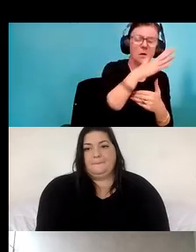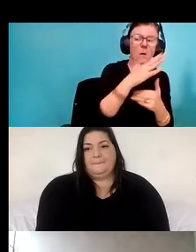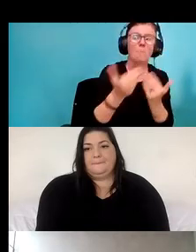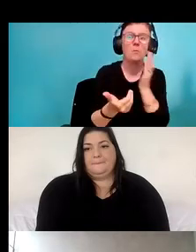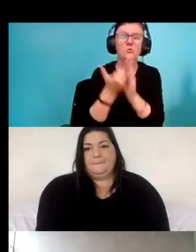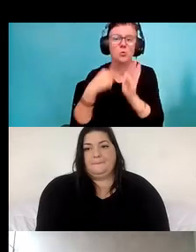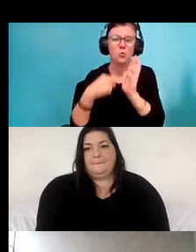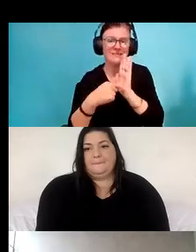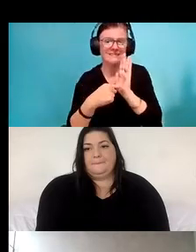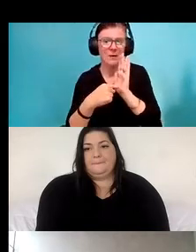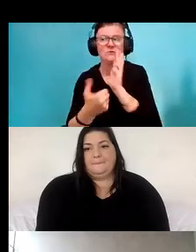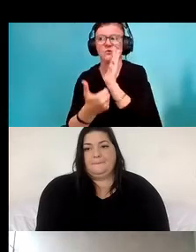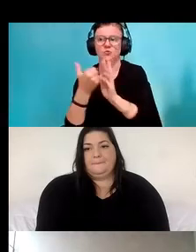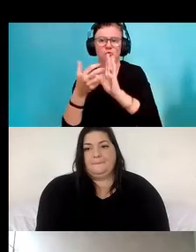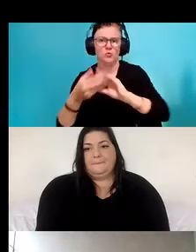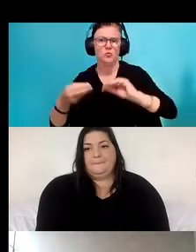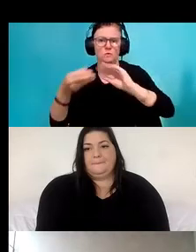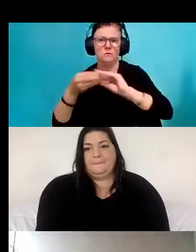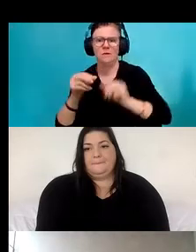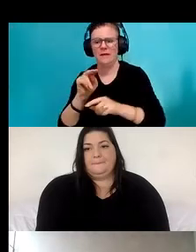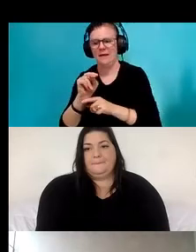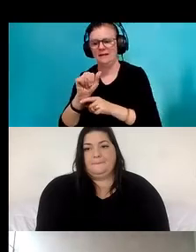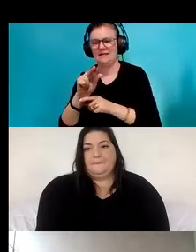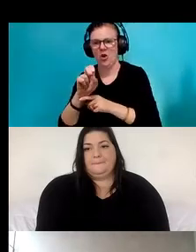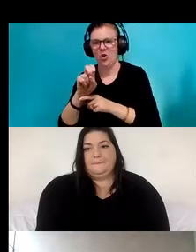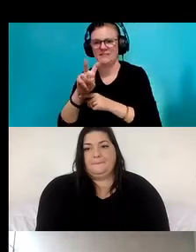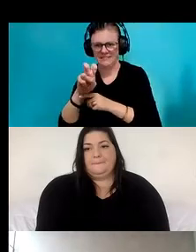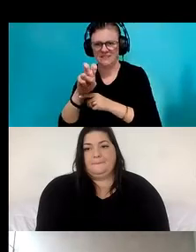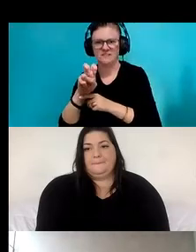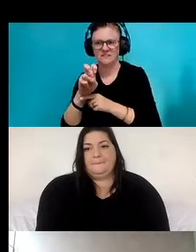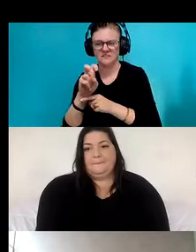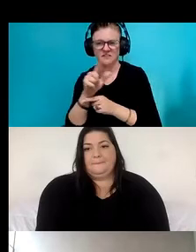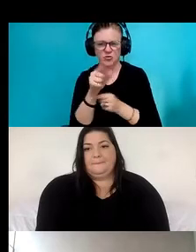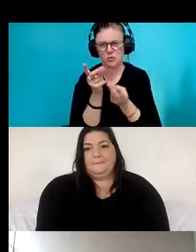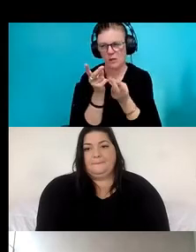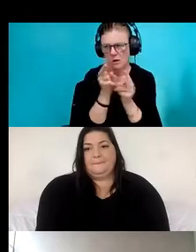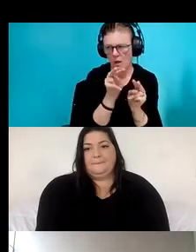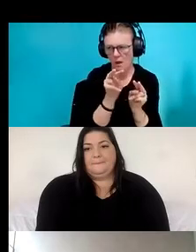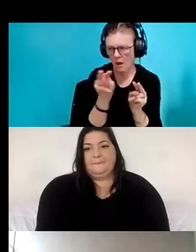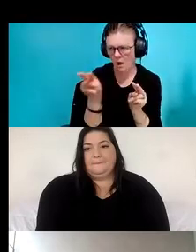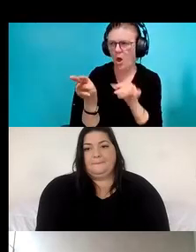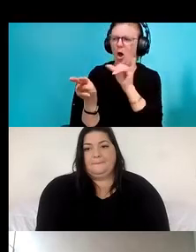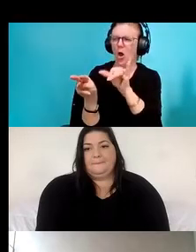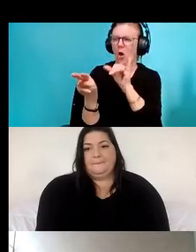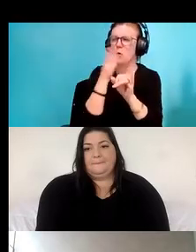to how to most effectively convey the accomplishments that you have made with your funding.